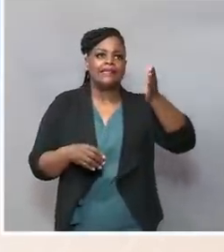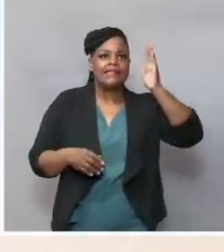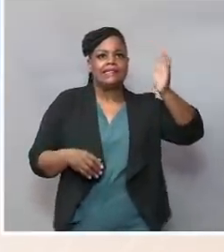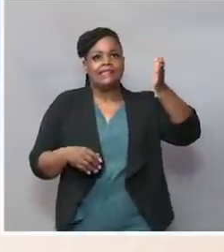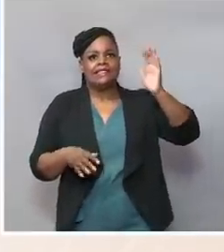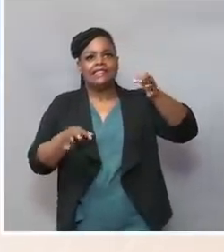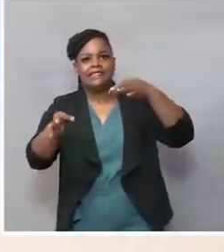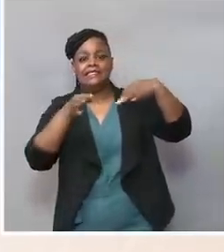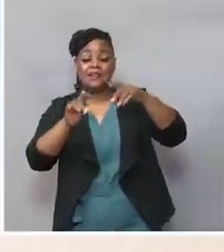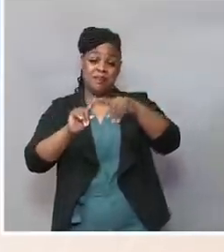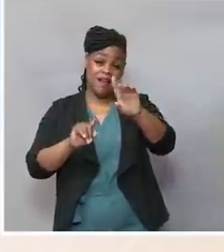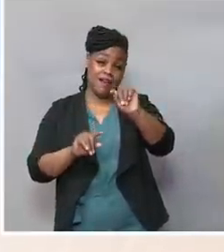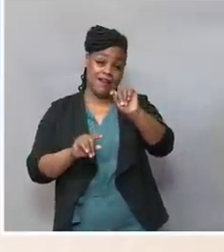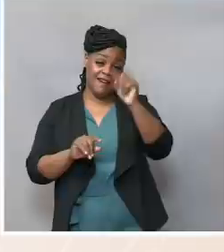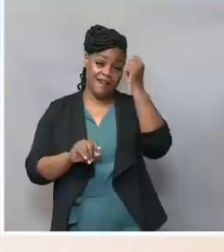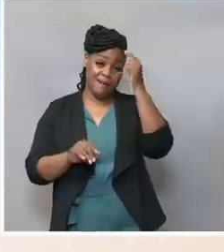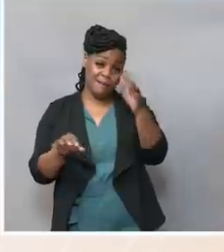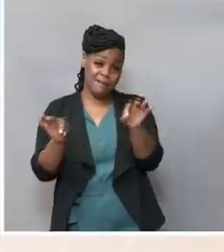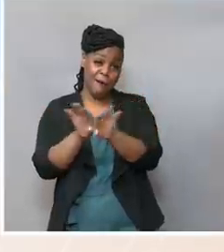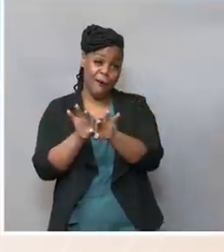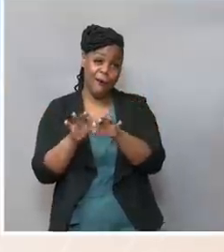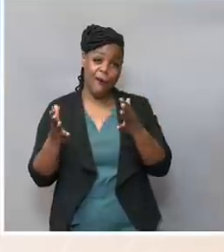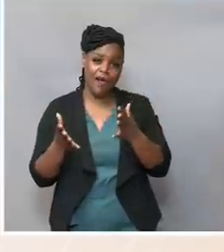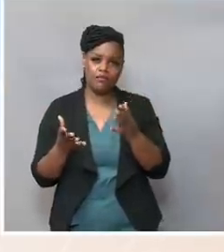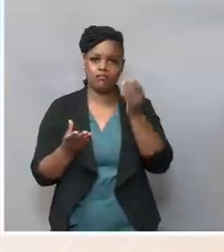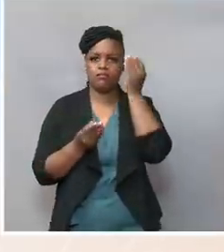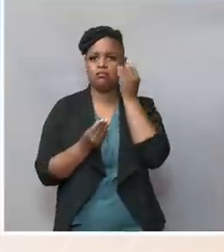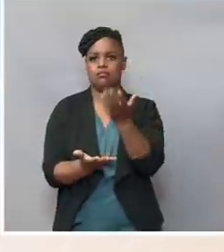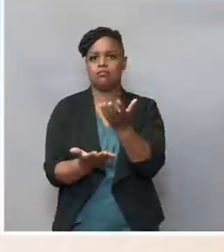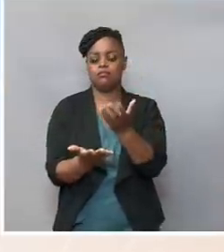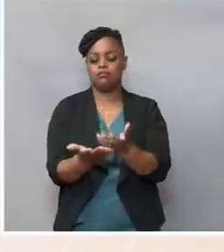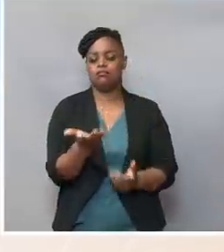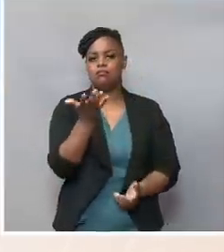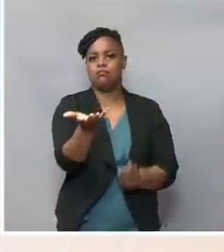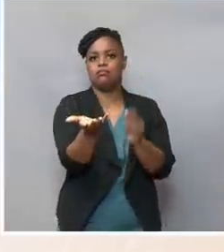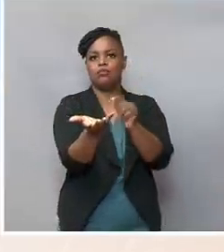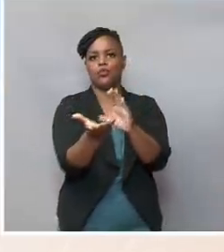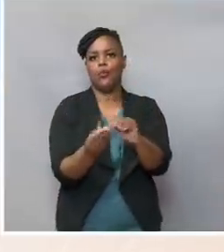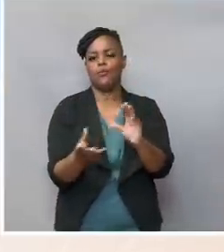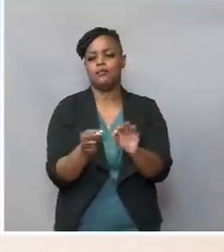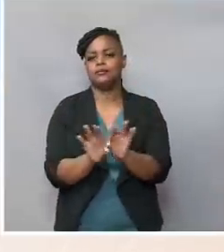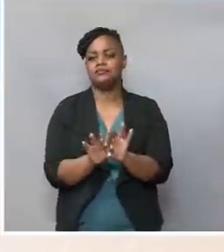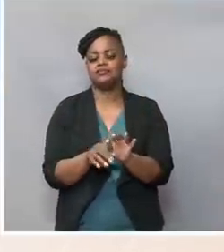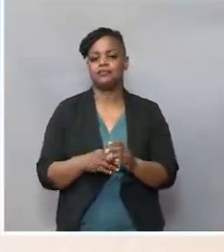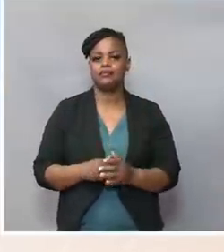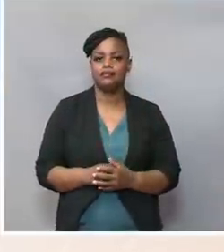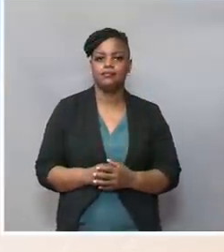So, thank you for that. It's just really inspiring. Dr. Lowe: Thank you. And it becomes easy when you're passionate